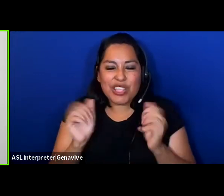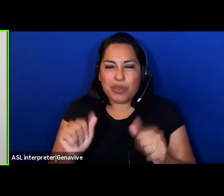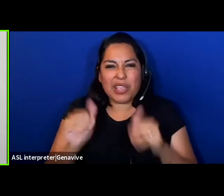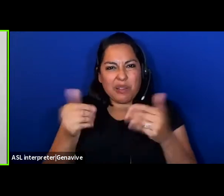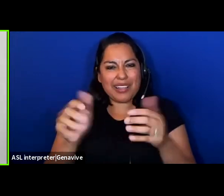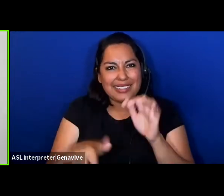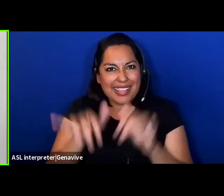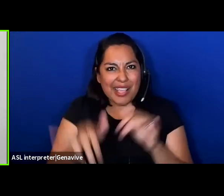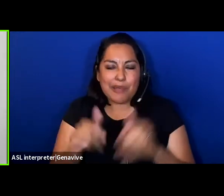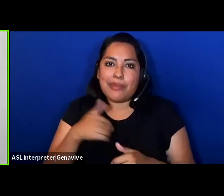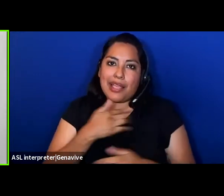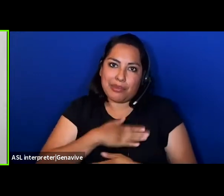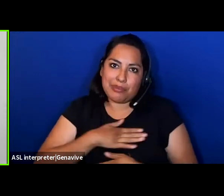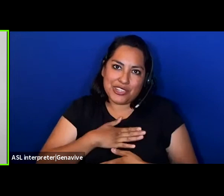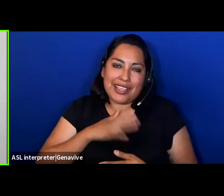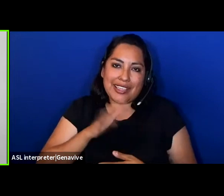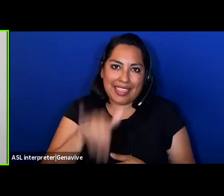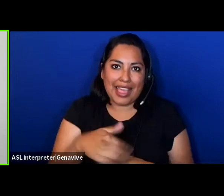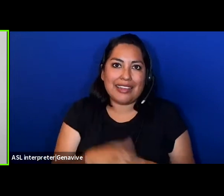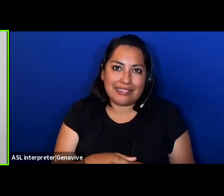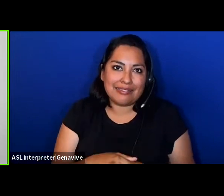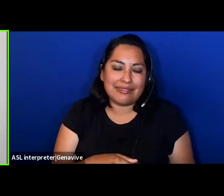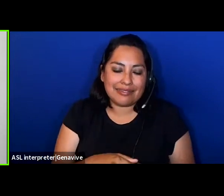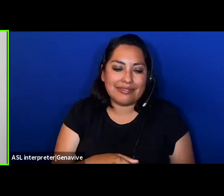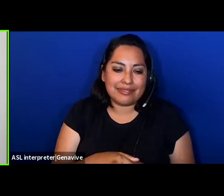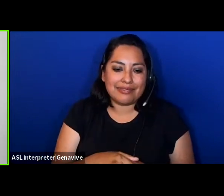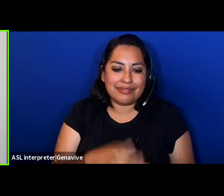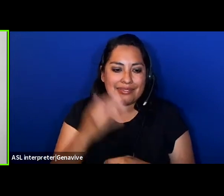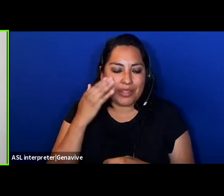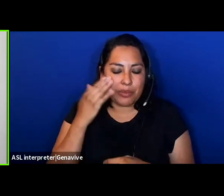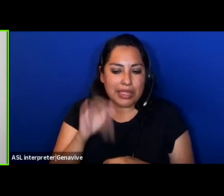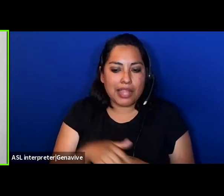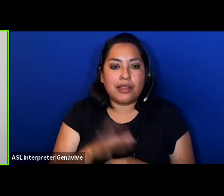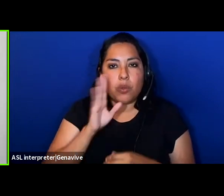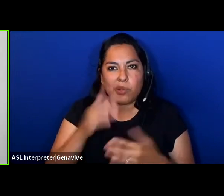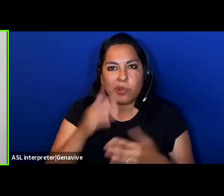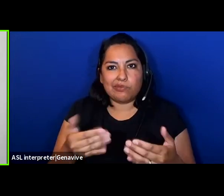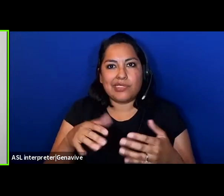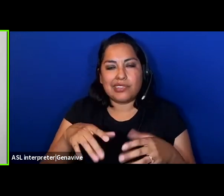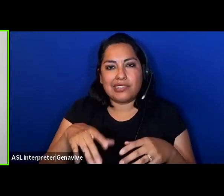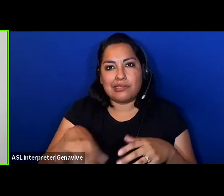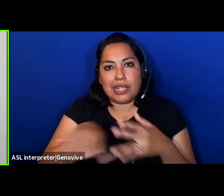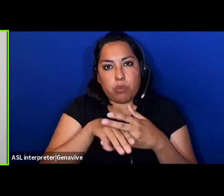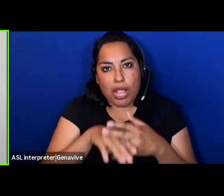I would appreciate knowing that. We will take a break next week so we will see you in two weeks.